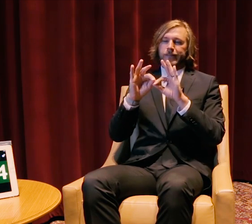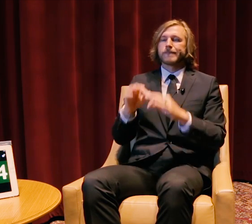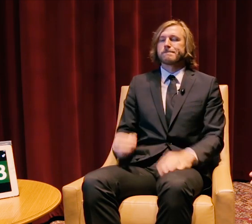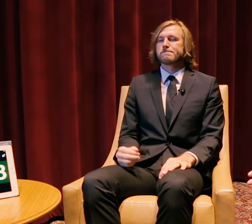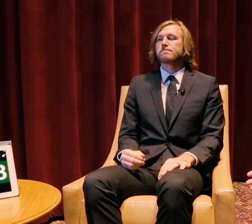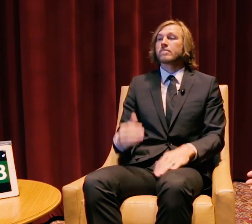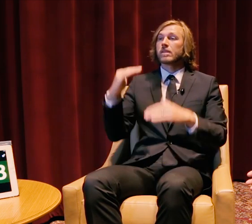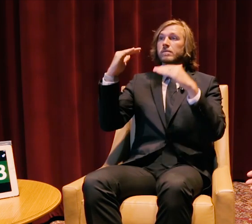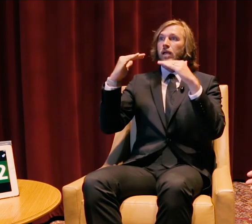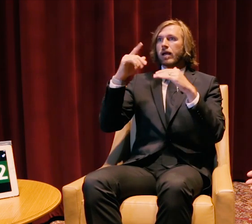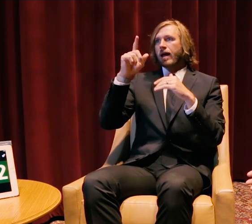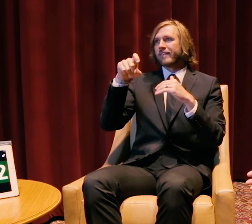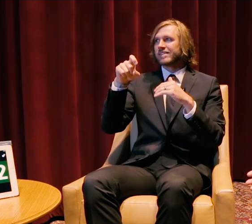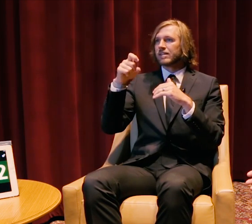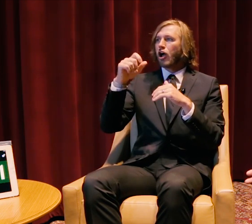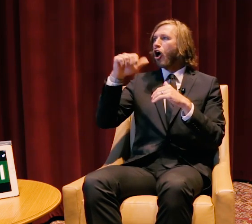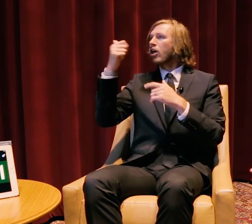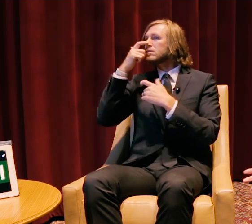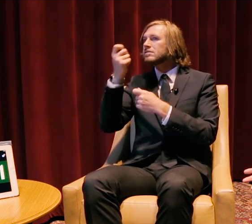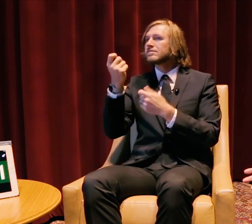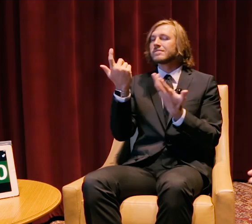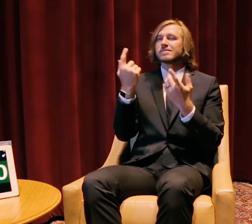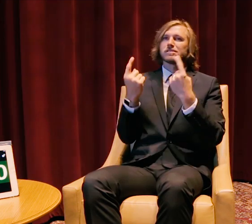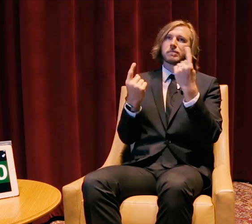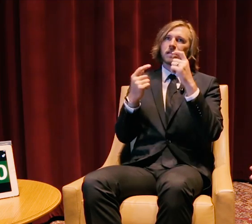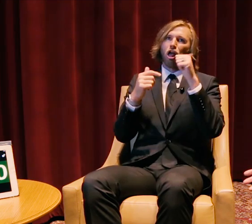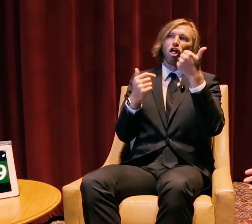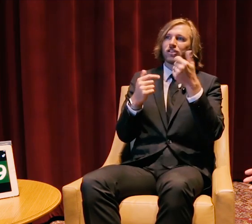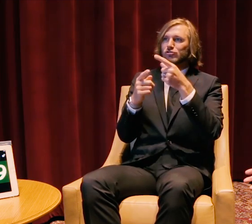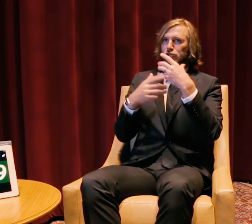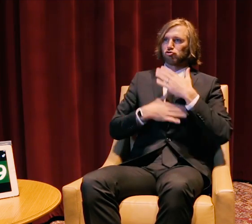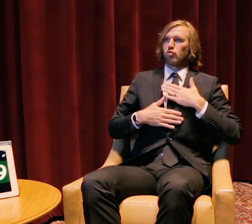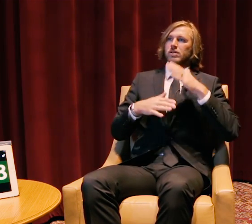In the balance you need some outside interests, you need to have some things that you enjoy doing.